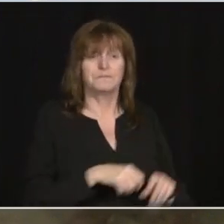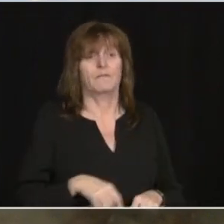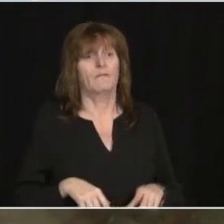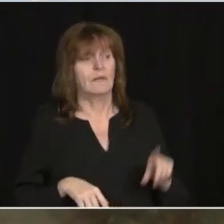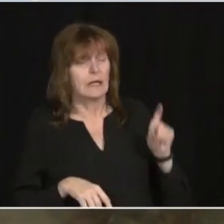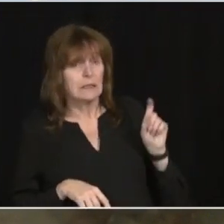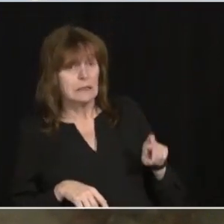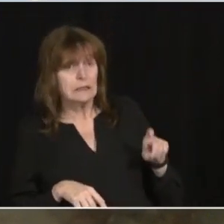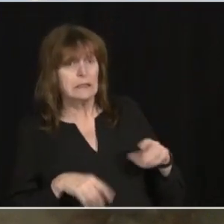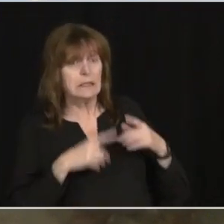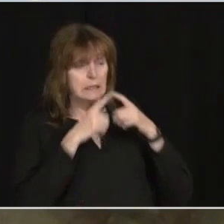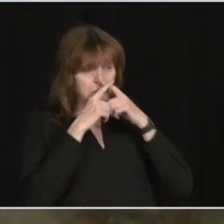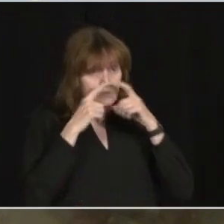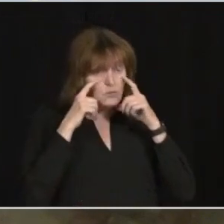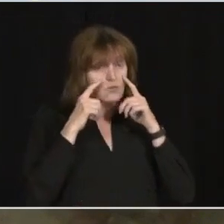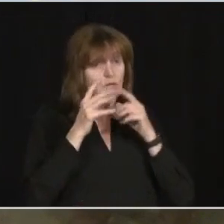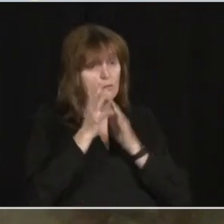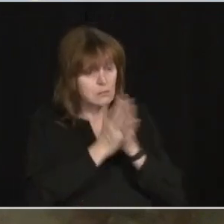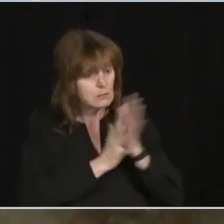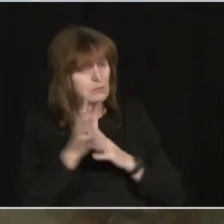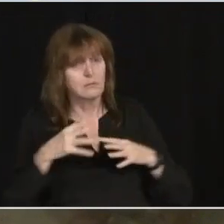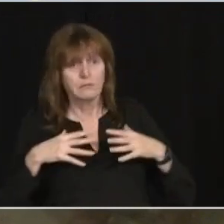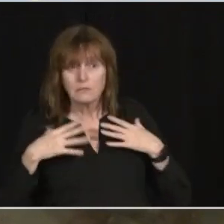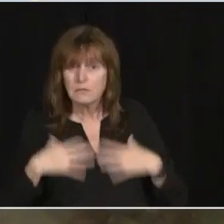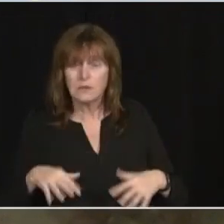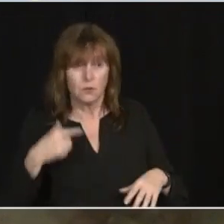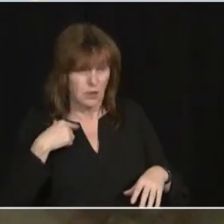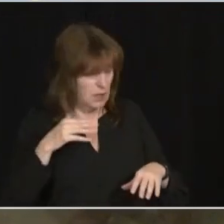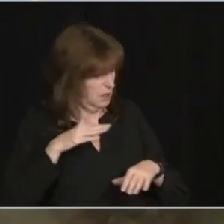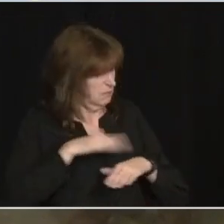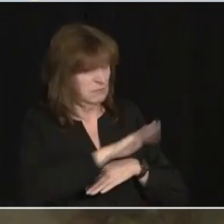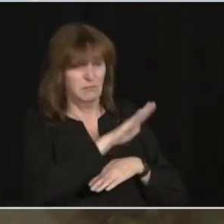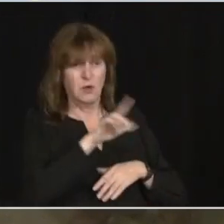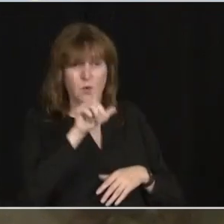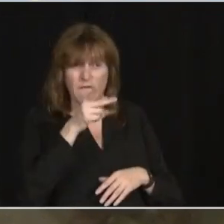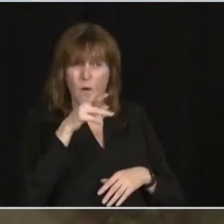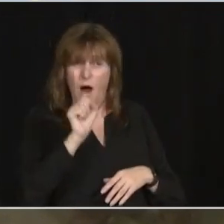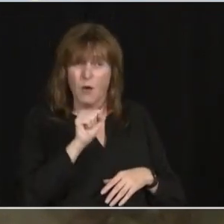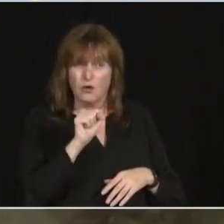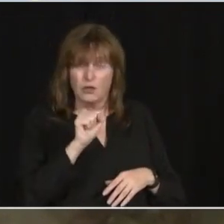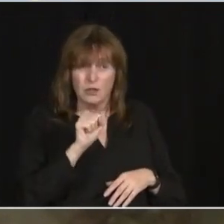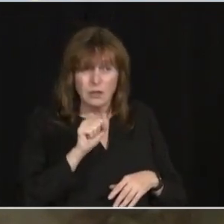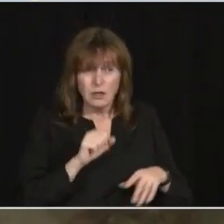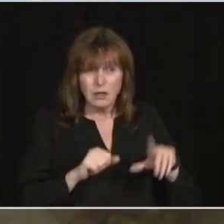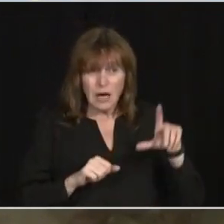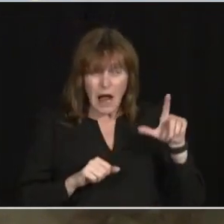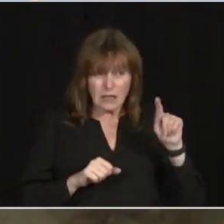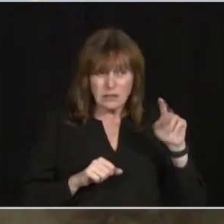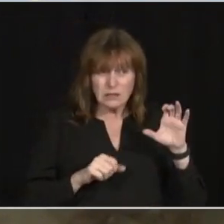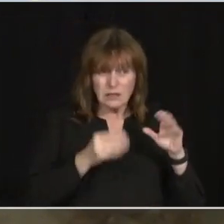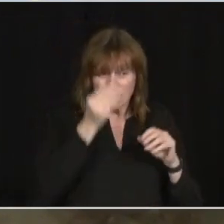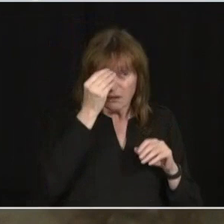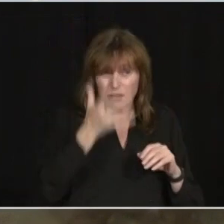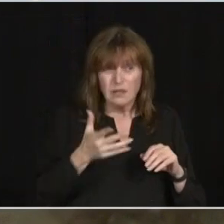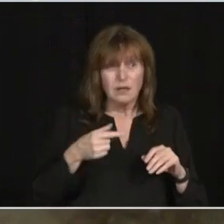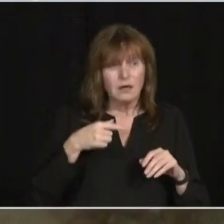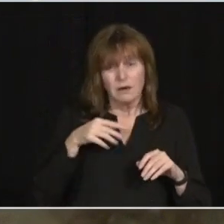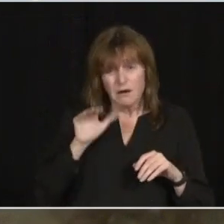especially in these times right now, telling their workers not to wear PPE. Again, as I did before,